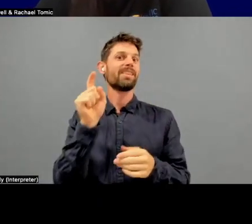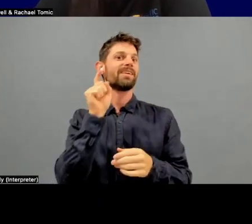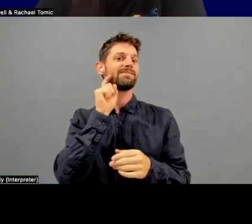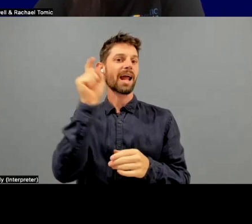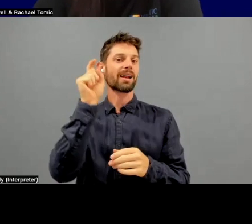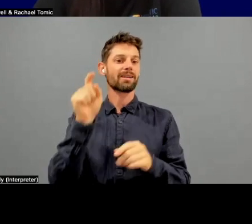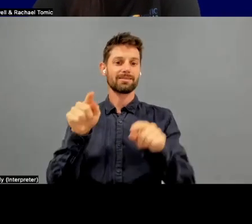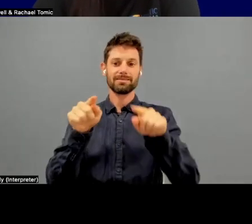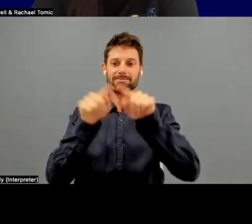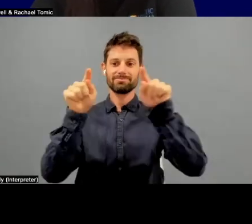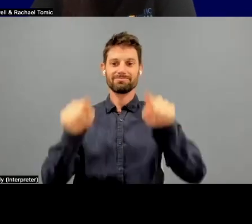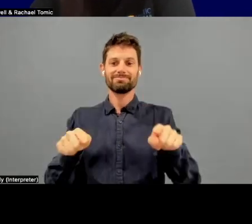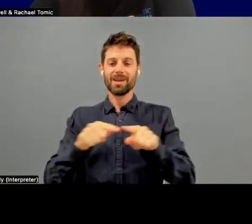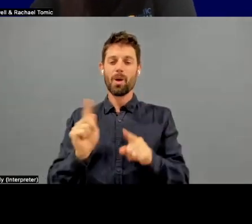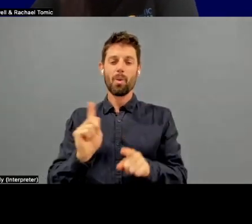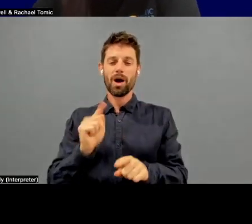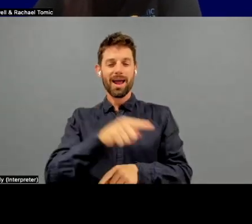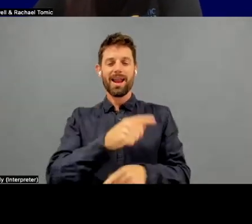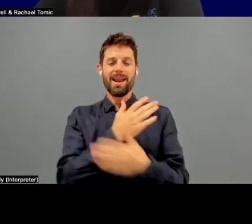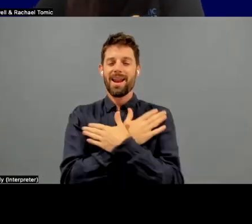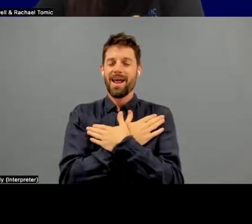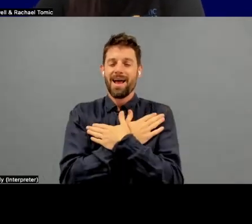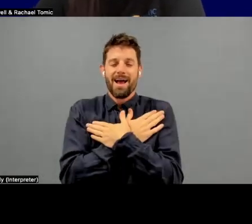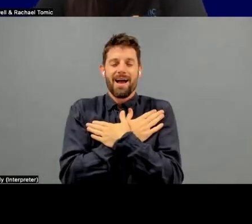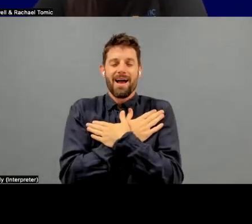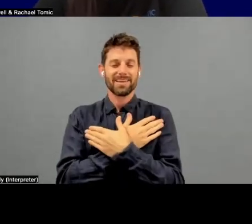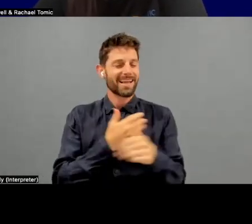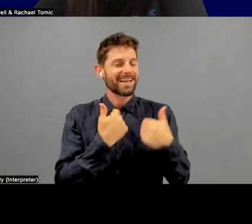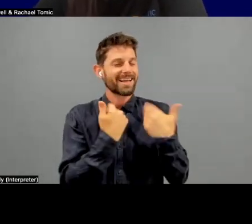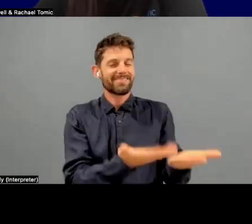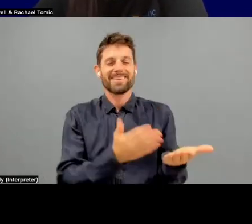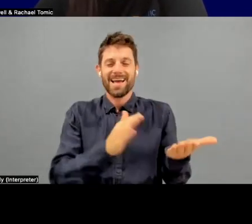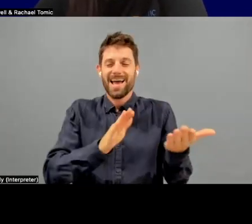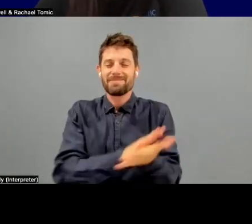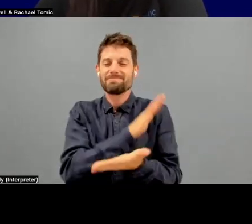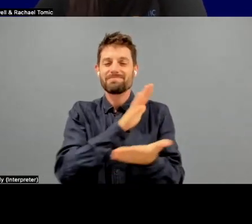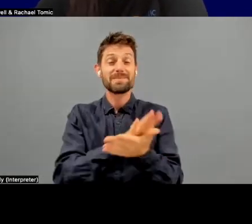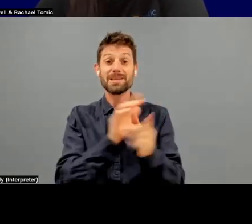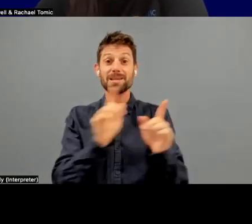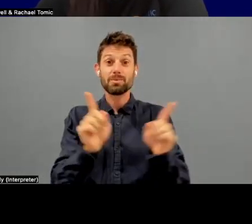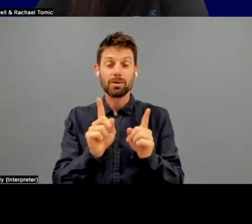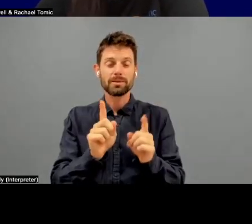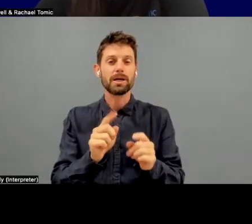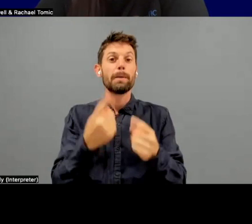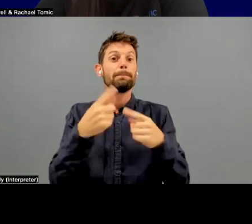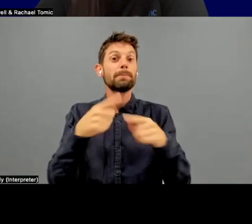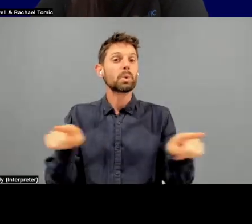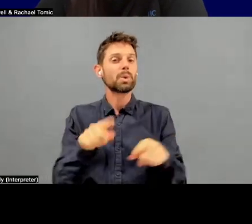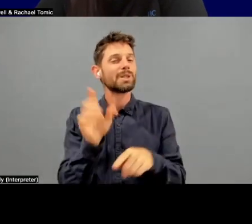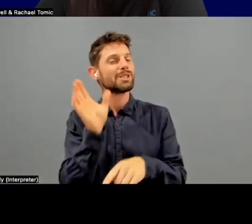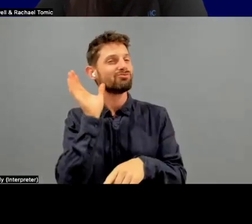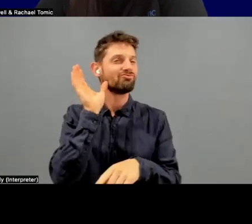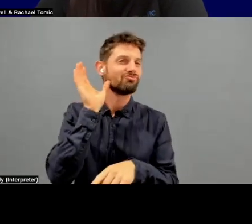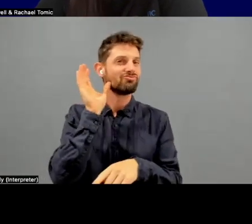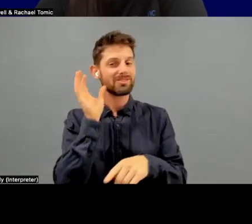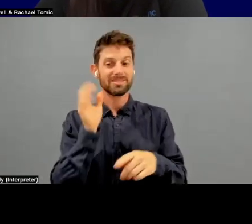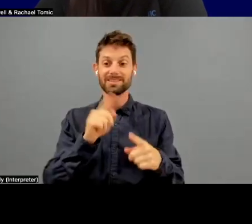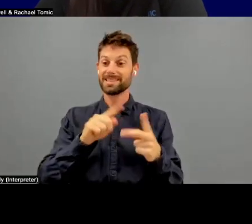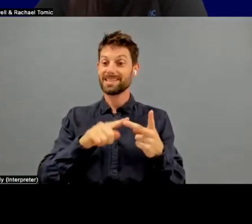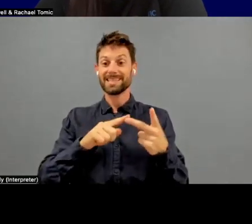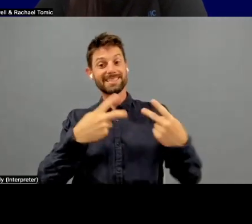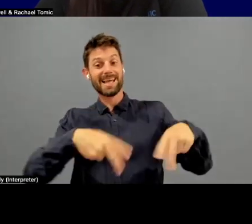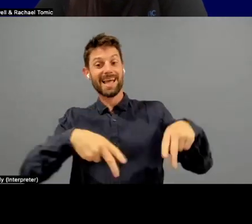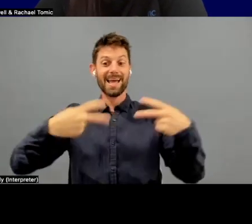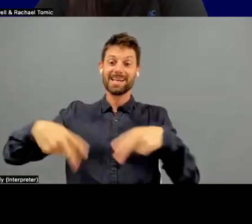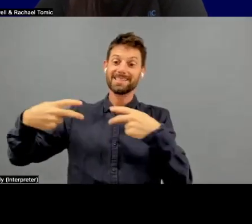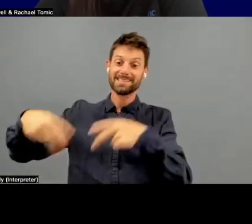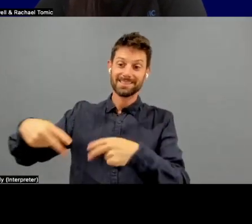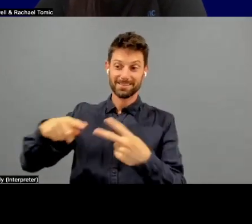that make her really happy that she loves doing is listening to music and dancing. A particular